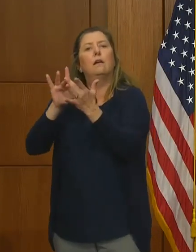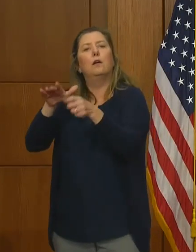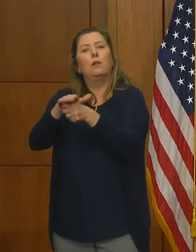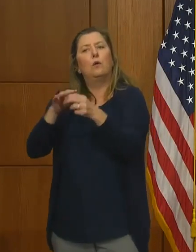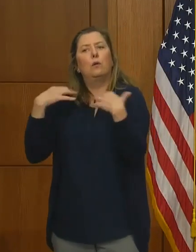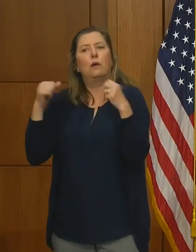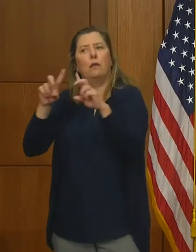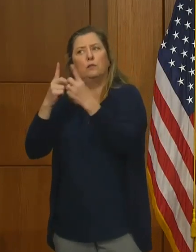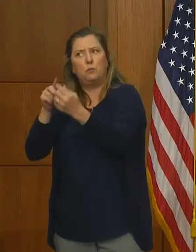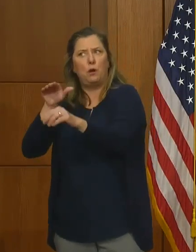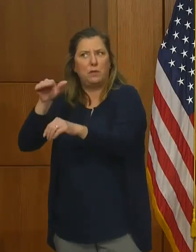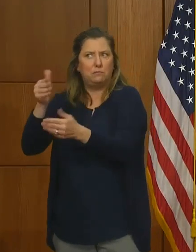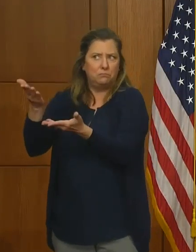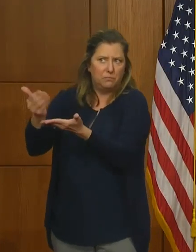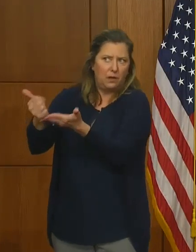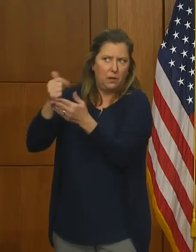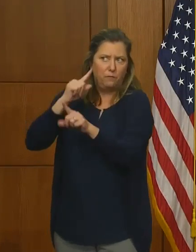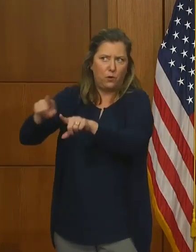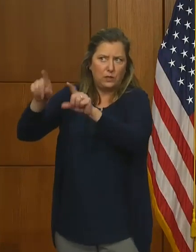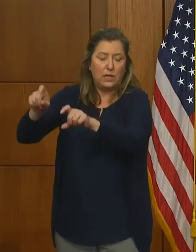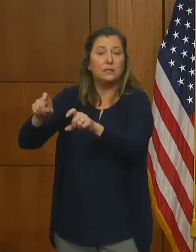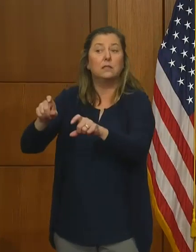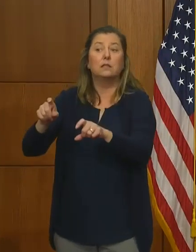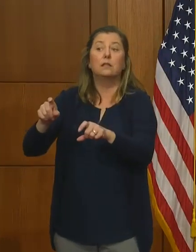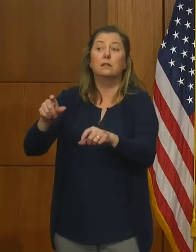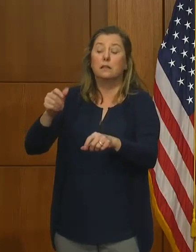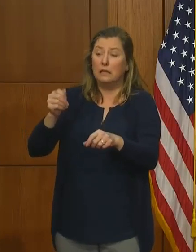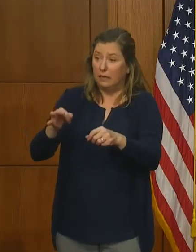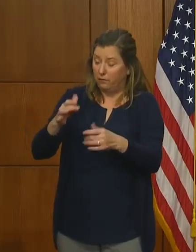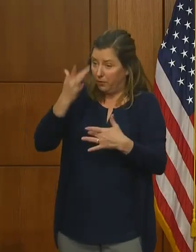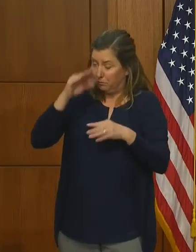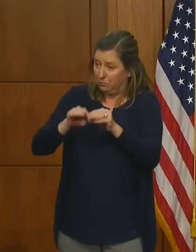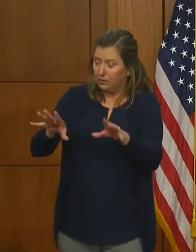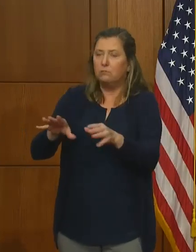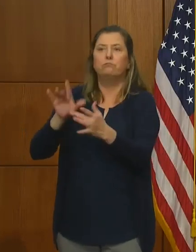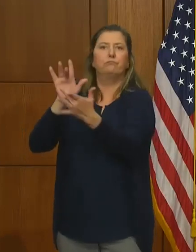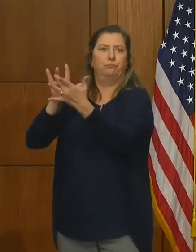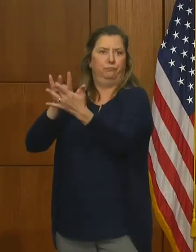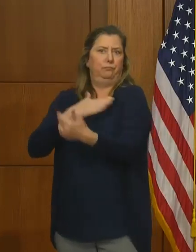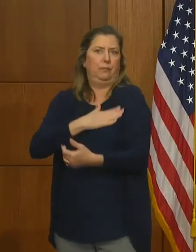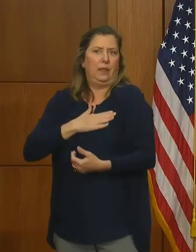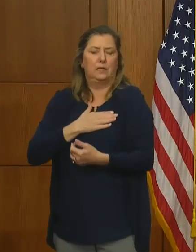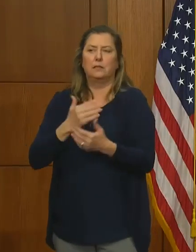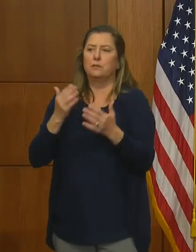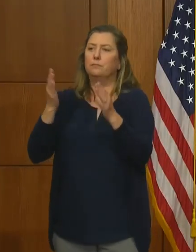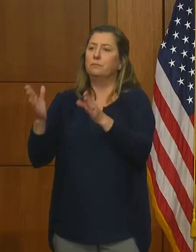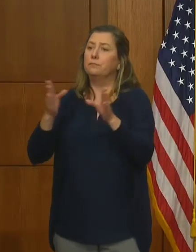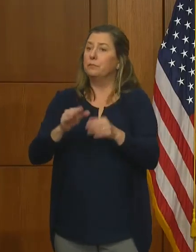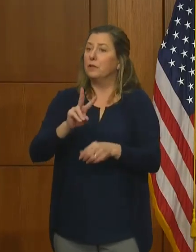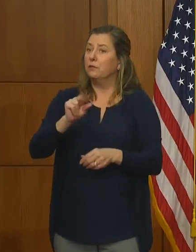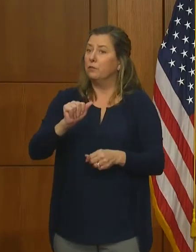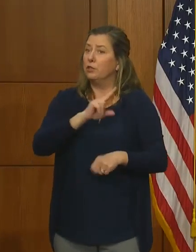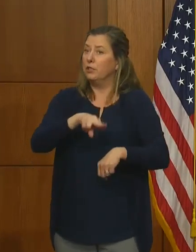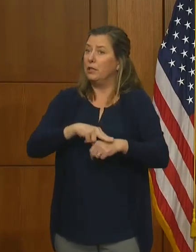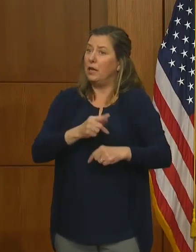REQUEST TESTING THROUGH THEIR LOCAL HEALTH DEPARTMENTS AND I'D ENCOURAGE THEM TO DO SO IF